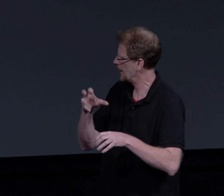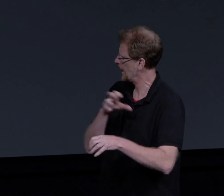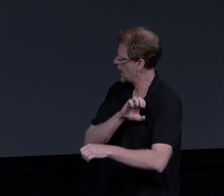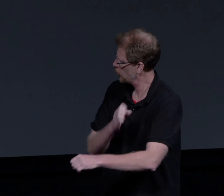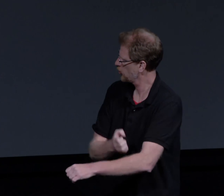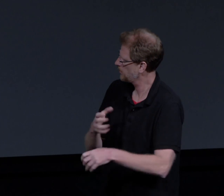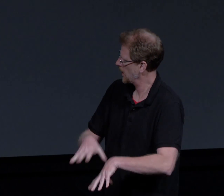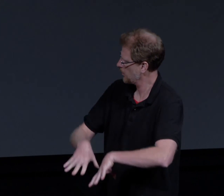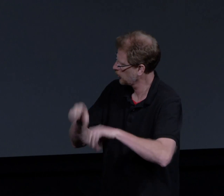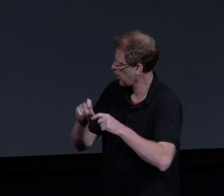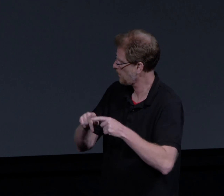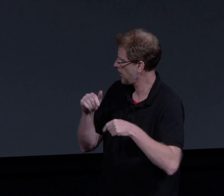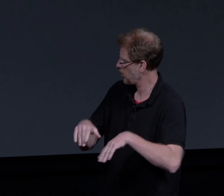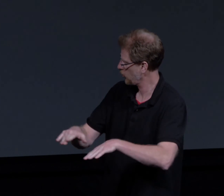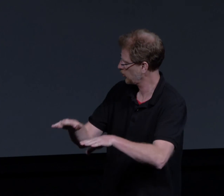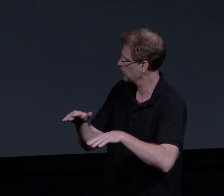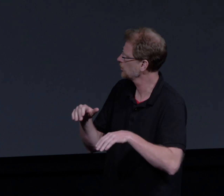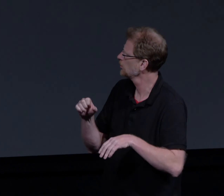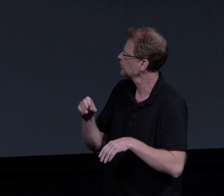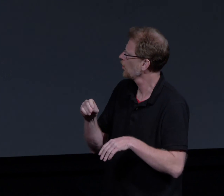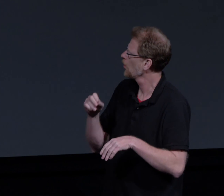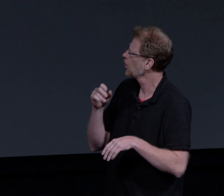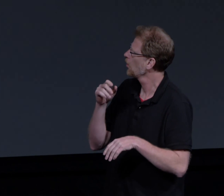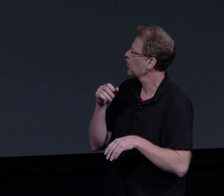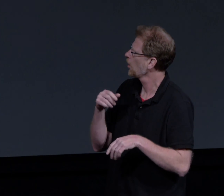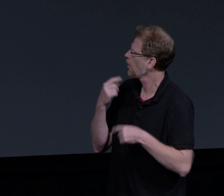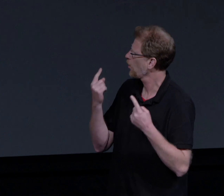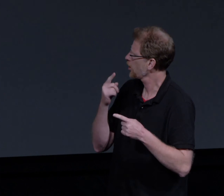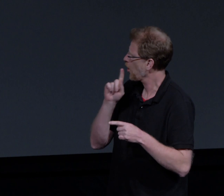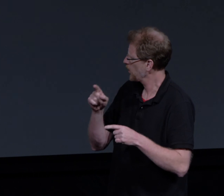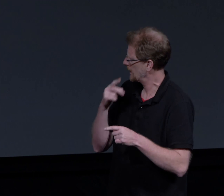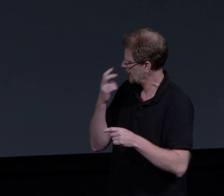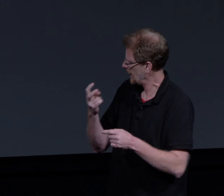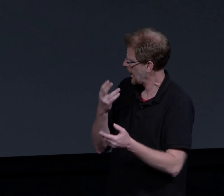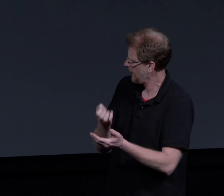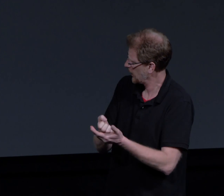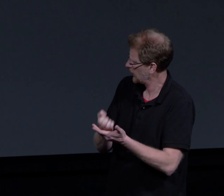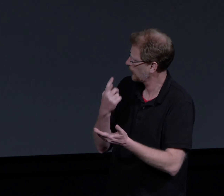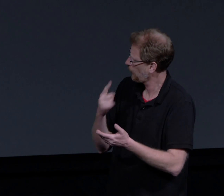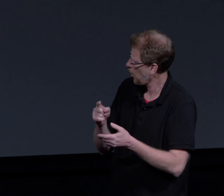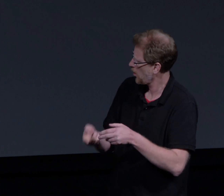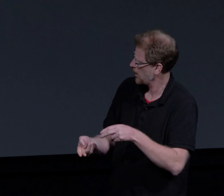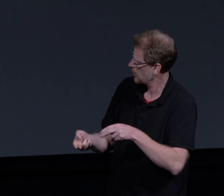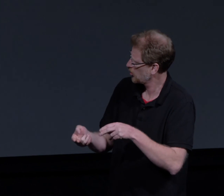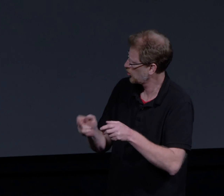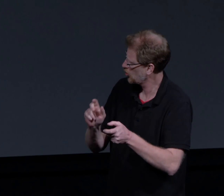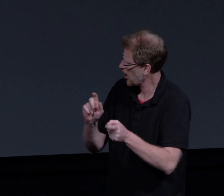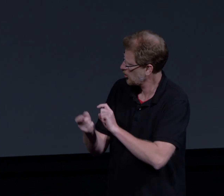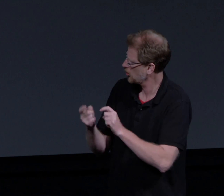It showed that most of that heat energy was coming from the areas of the ocean.